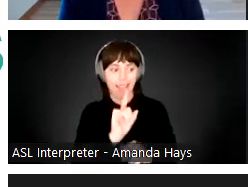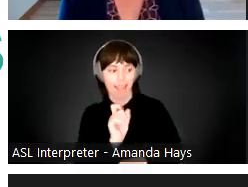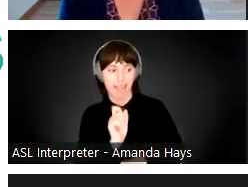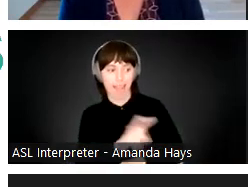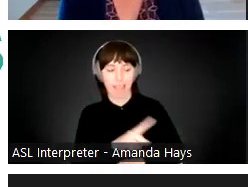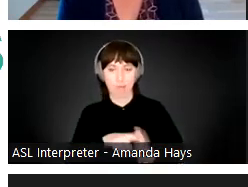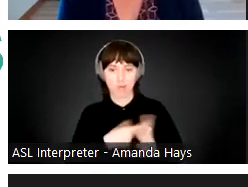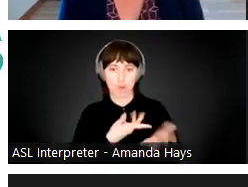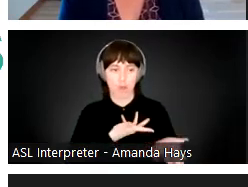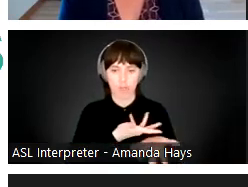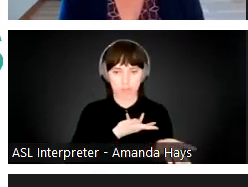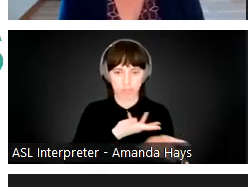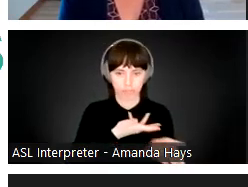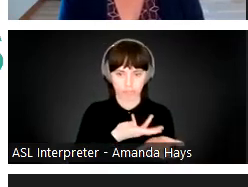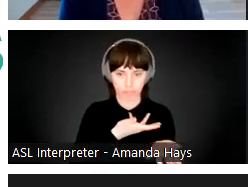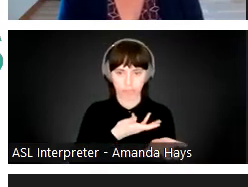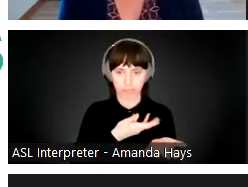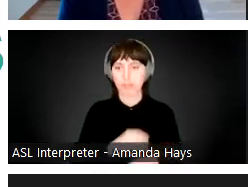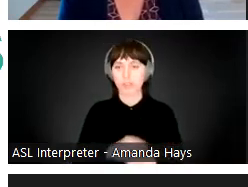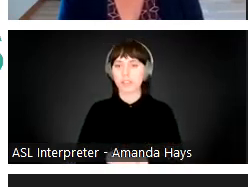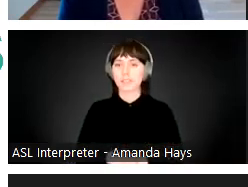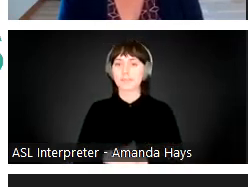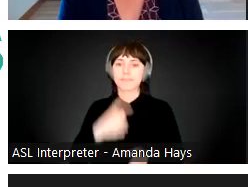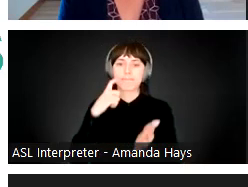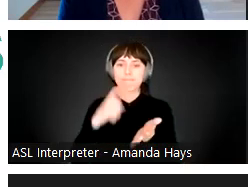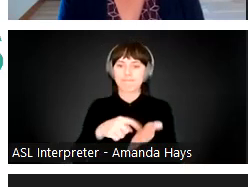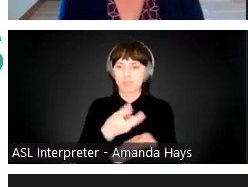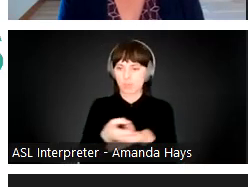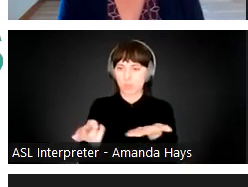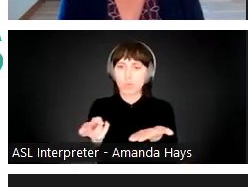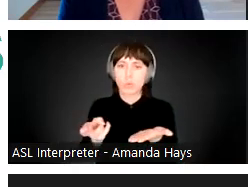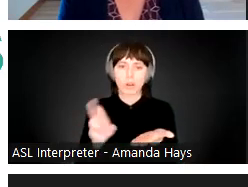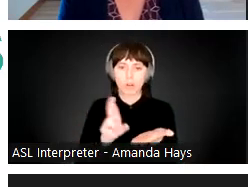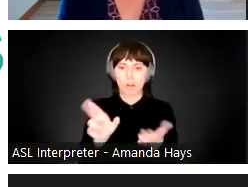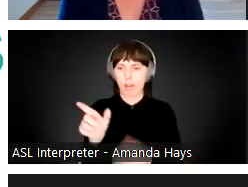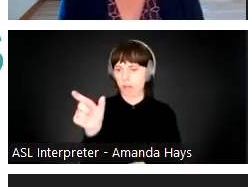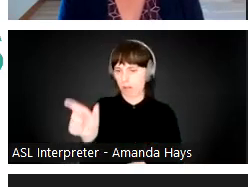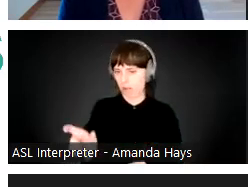And then again, to the right on the slide, there are a few resources: